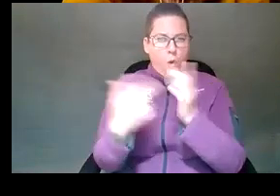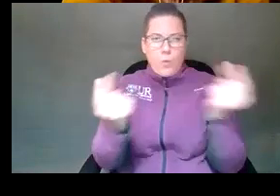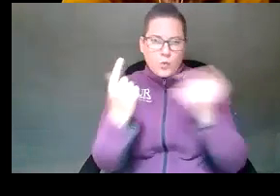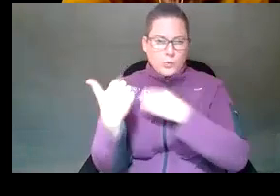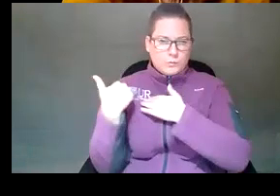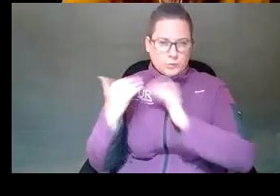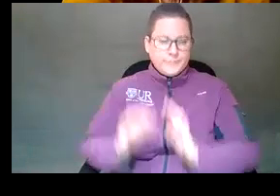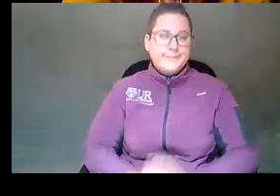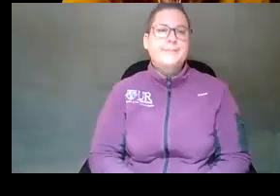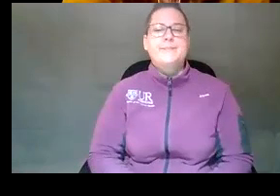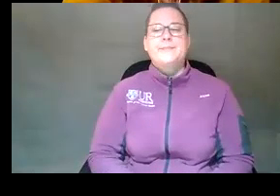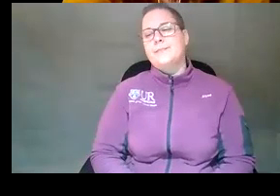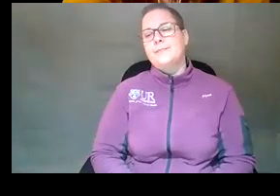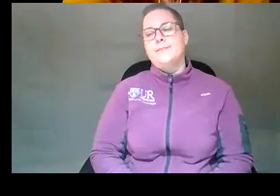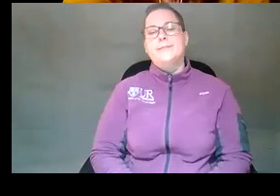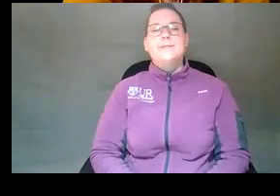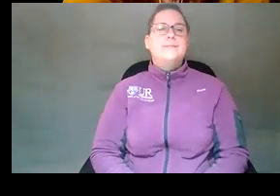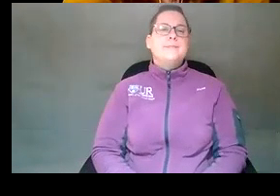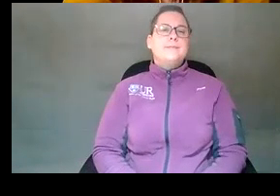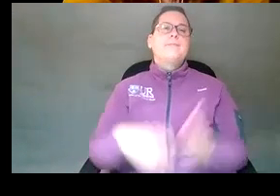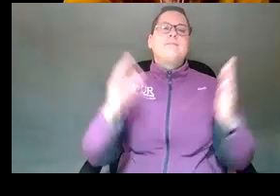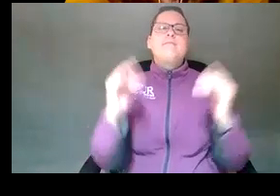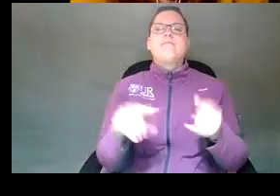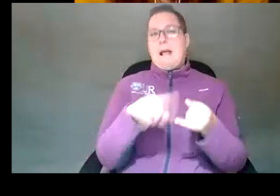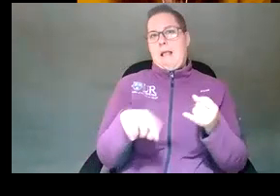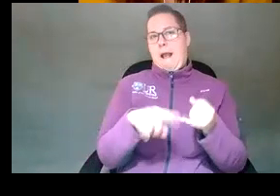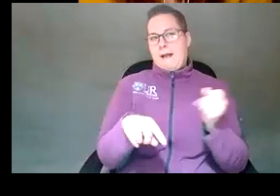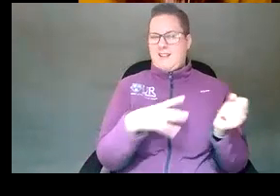and I think lastly any other helpful information and I like this to wrap up this section is that